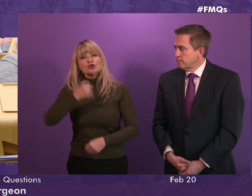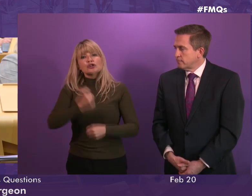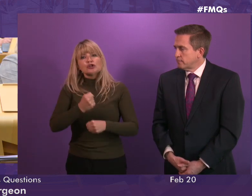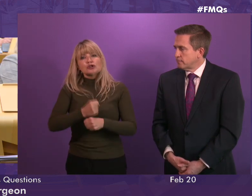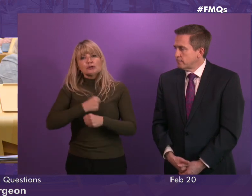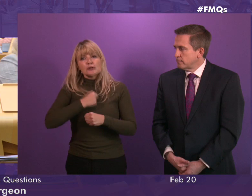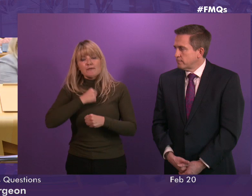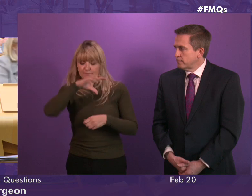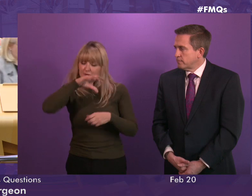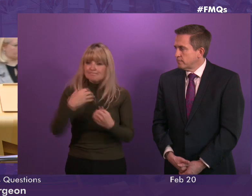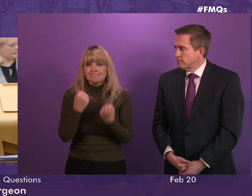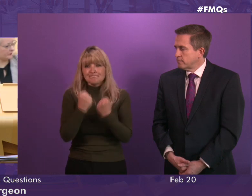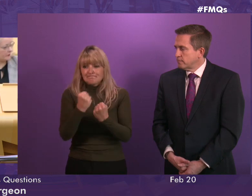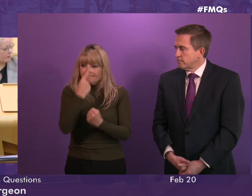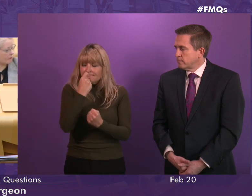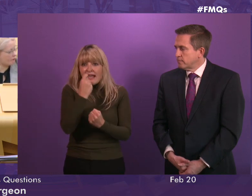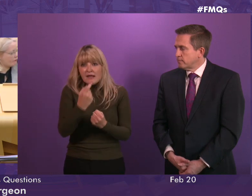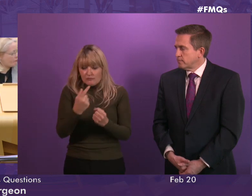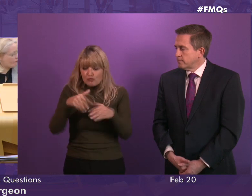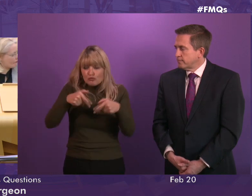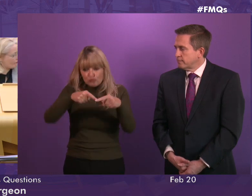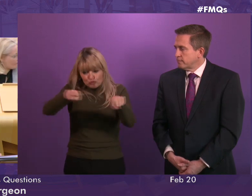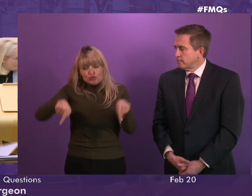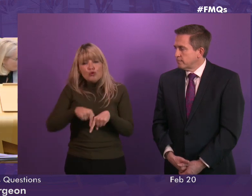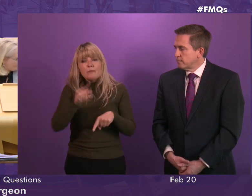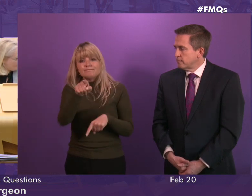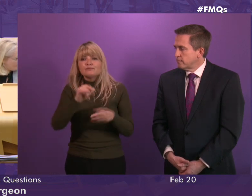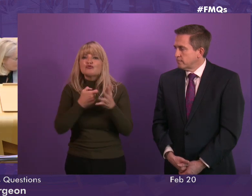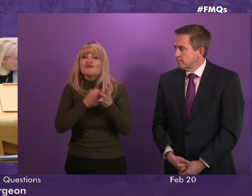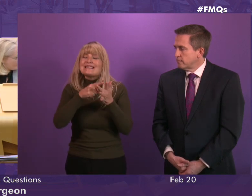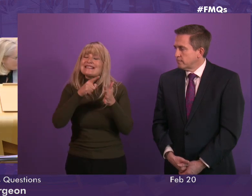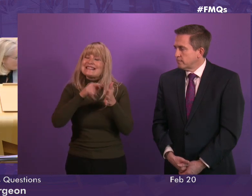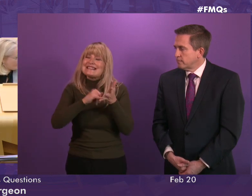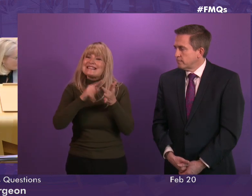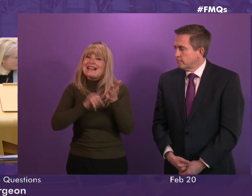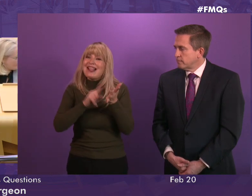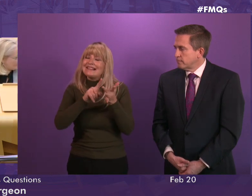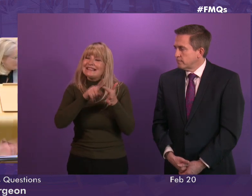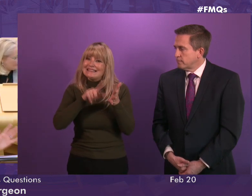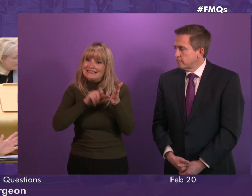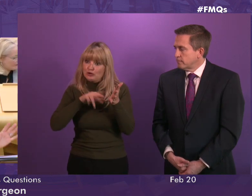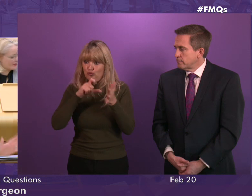I chaired its first meeting on 29 January.